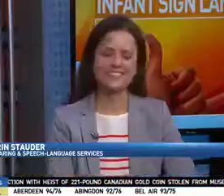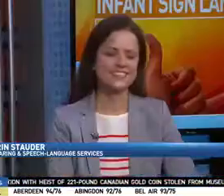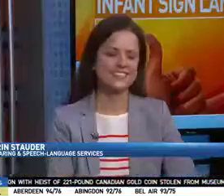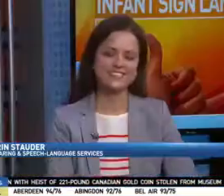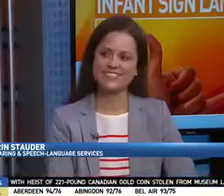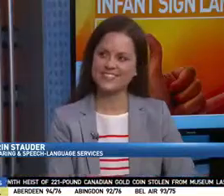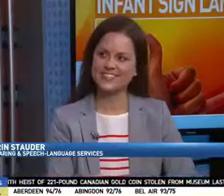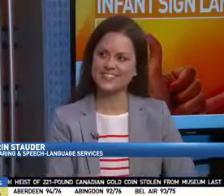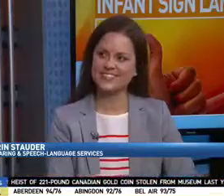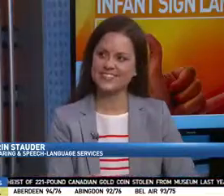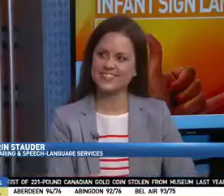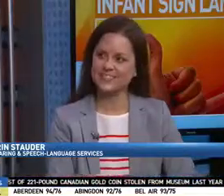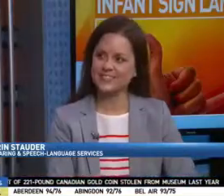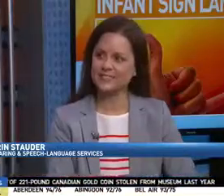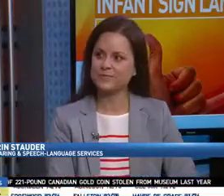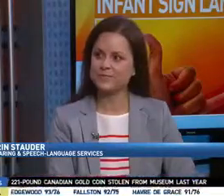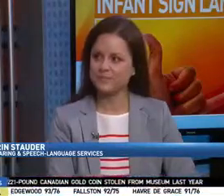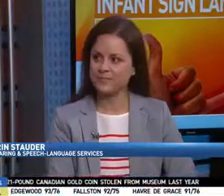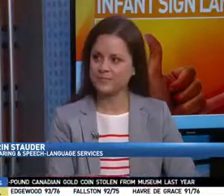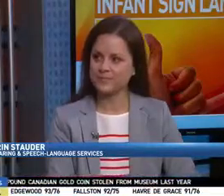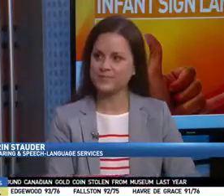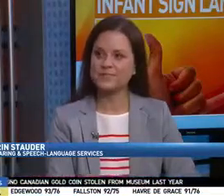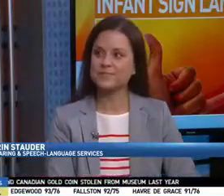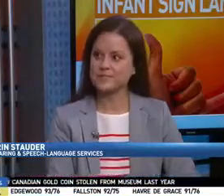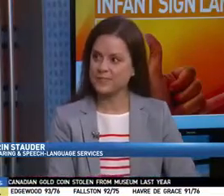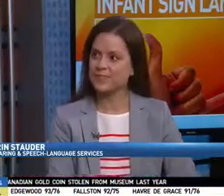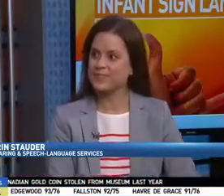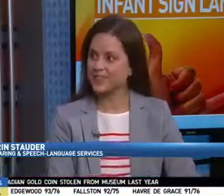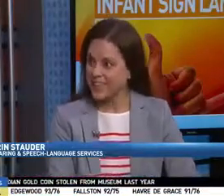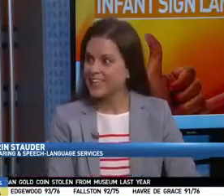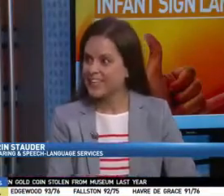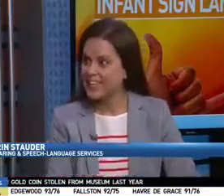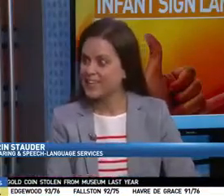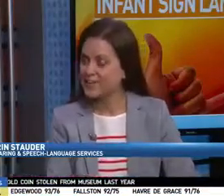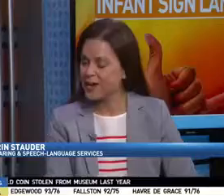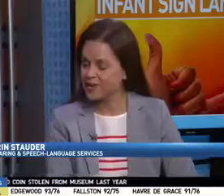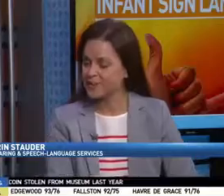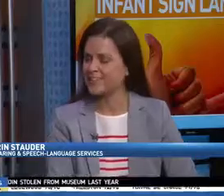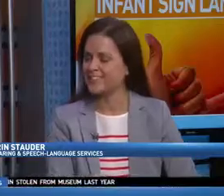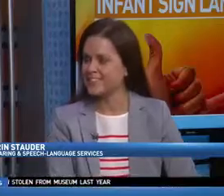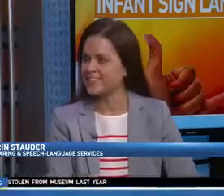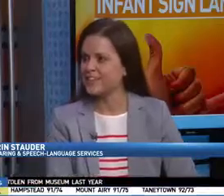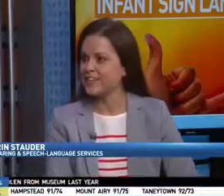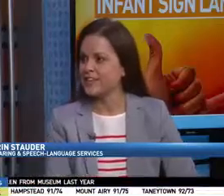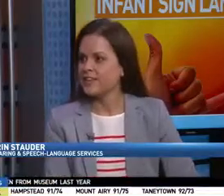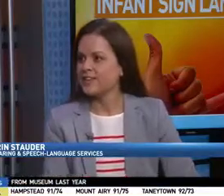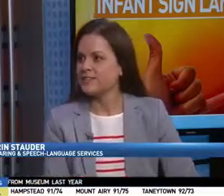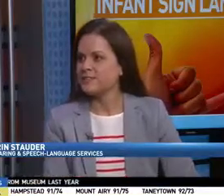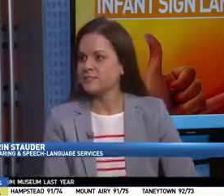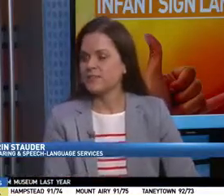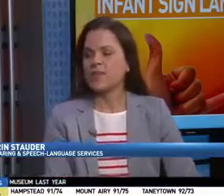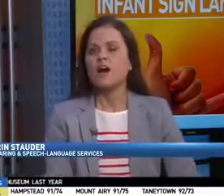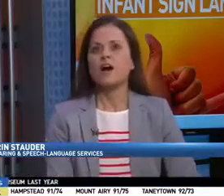Some basic sign language that you can teach your little ones. Thank you so much for coming in. Thank you for having me. Why is this so important?